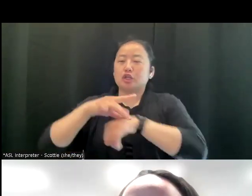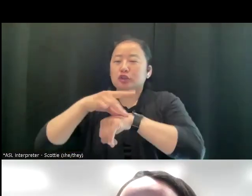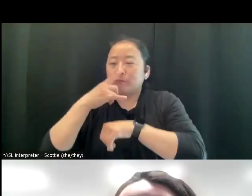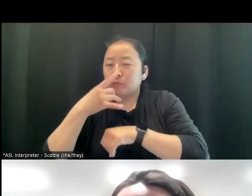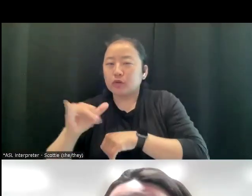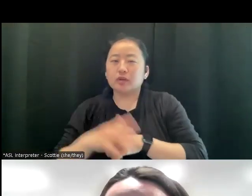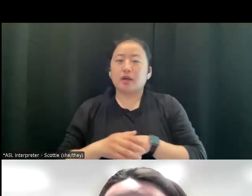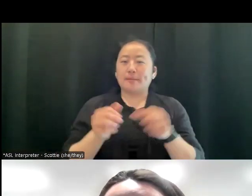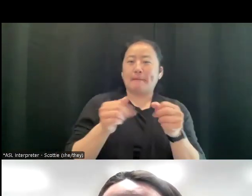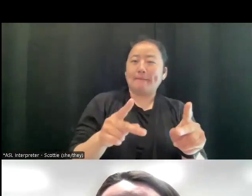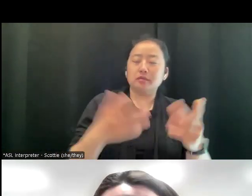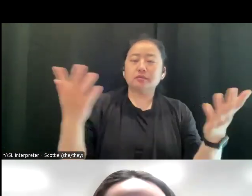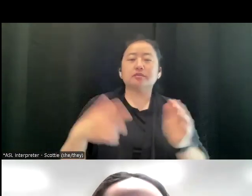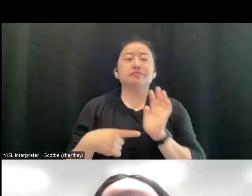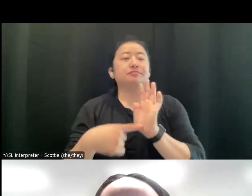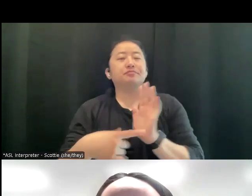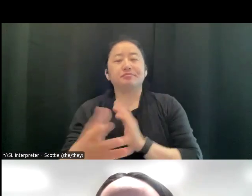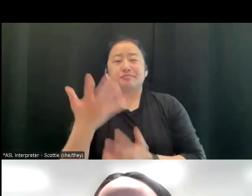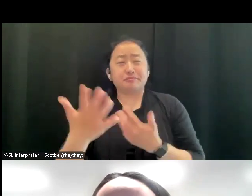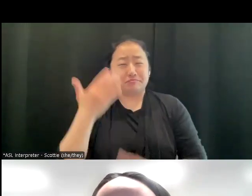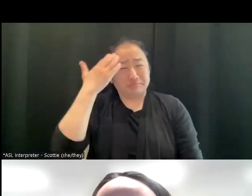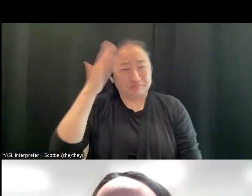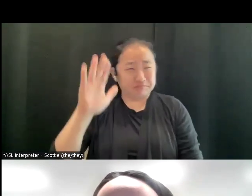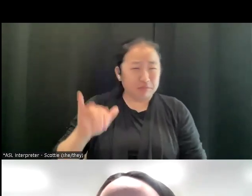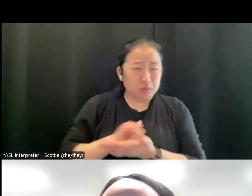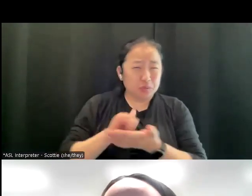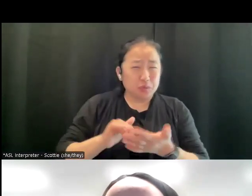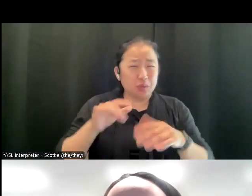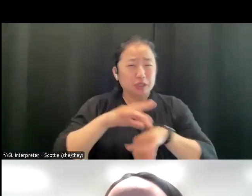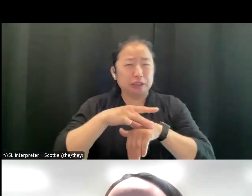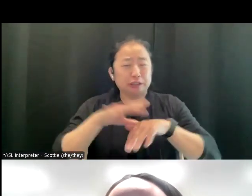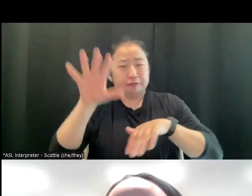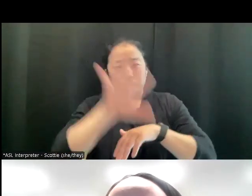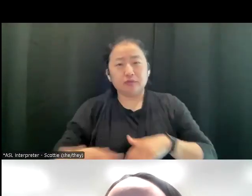So for example, if you're not familiar with the geography of New York, if you can see my cursor,